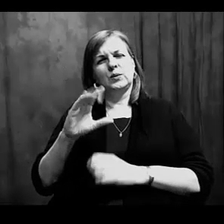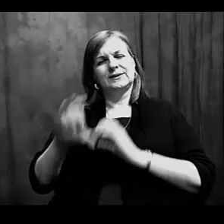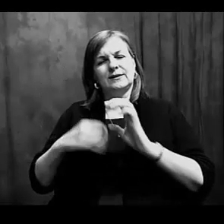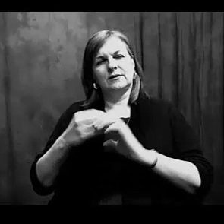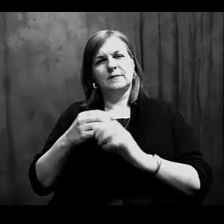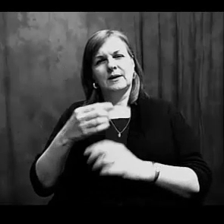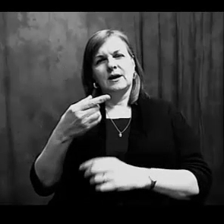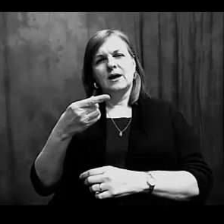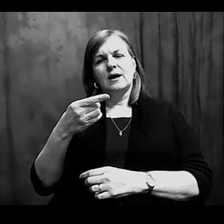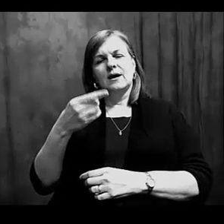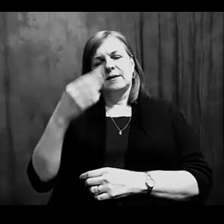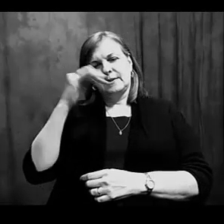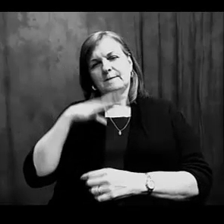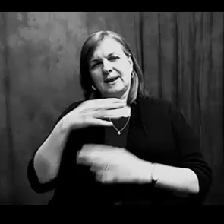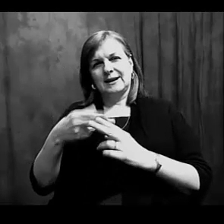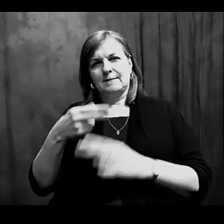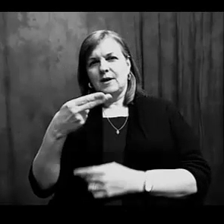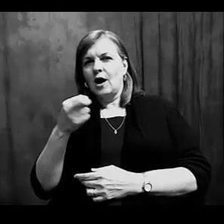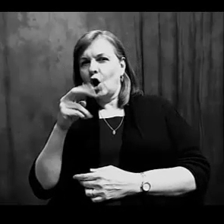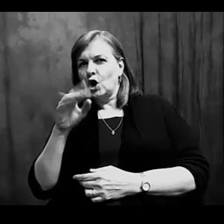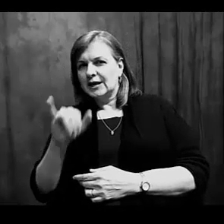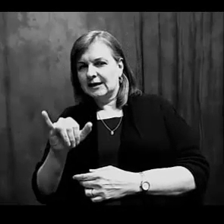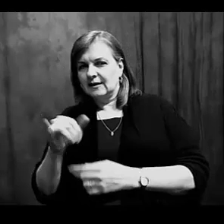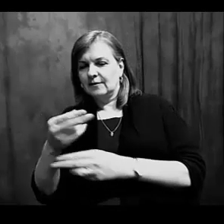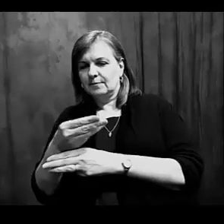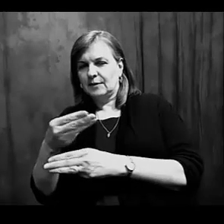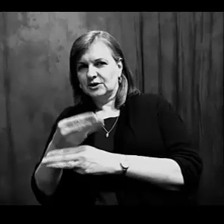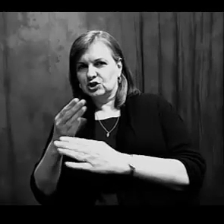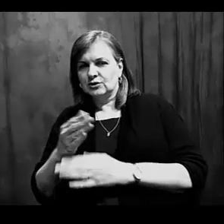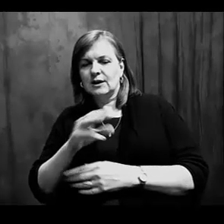by Godfrey Hardy who was a mathematician and Weinberg was a